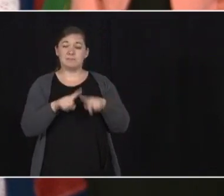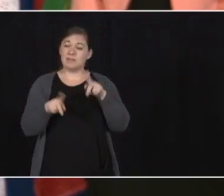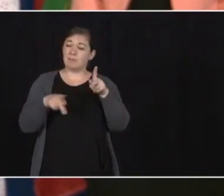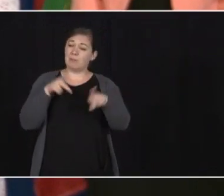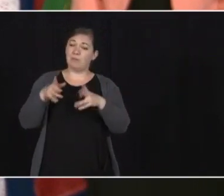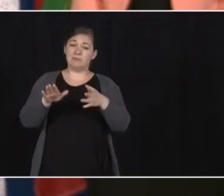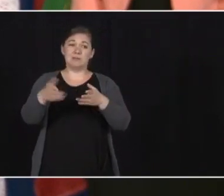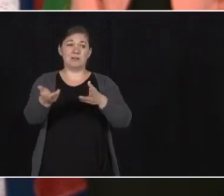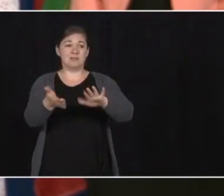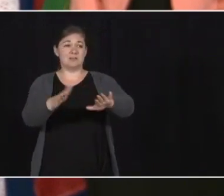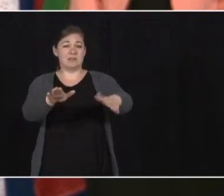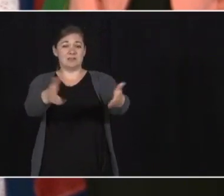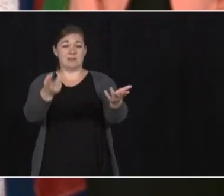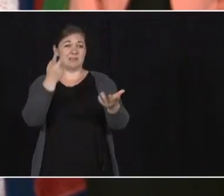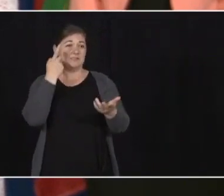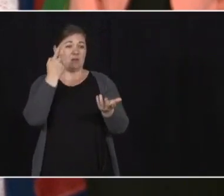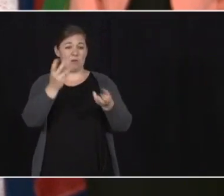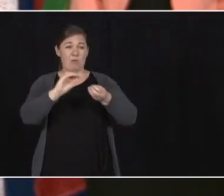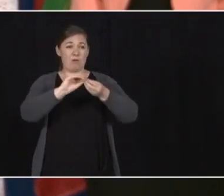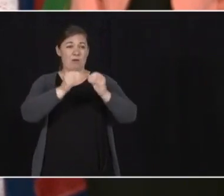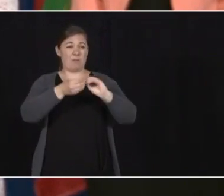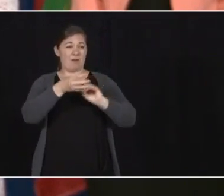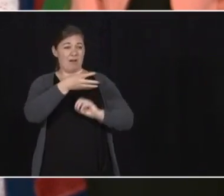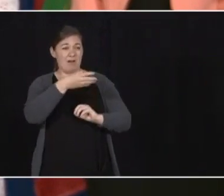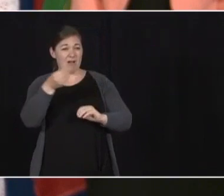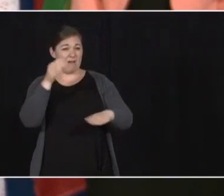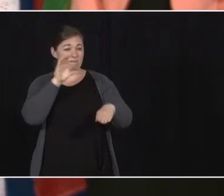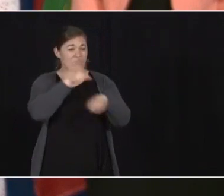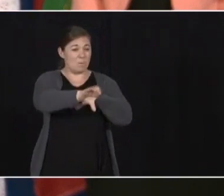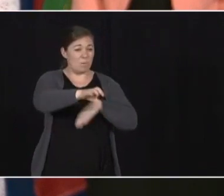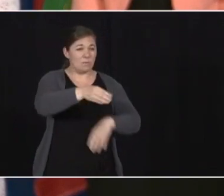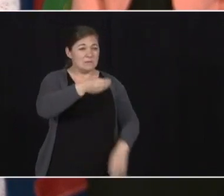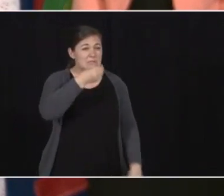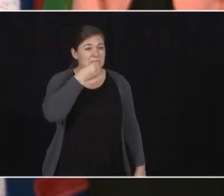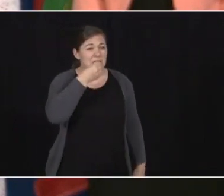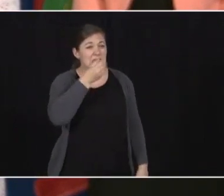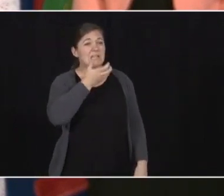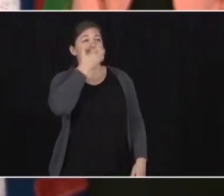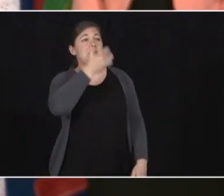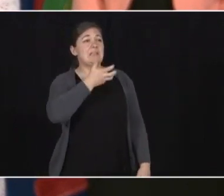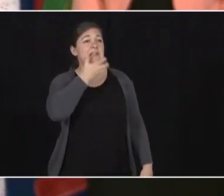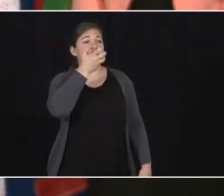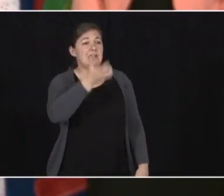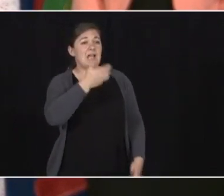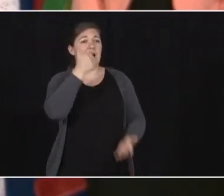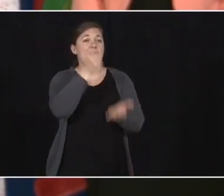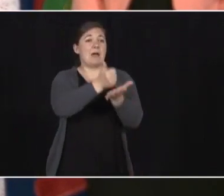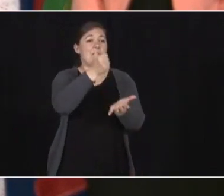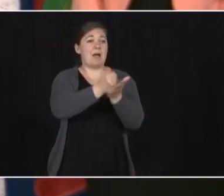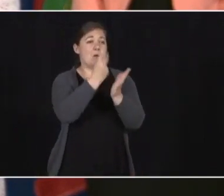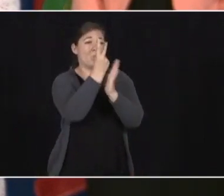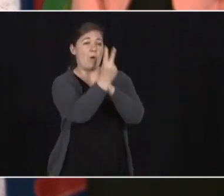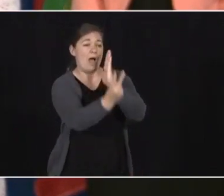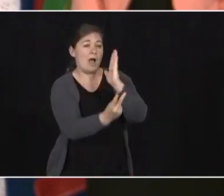The people who have died. When we see these numbers and the conditions of people being force fed or left to cry for help for two hours,